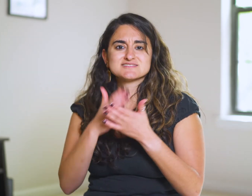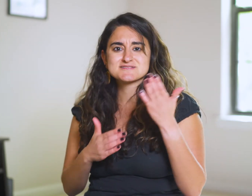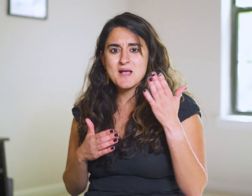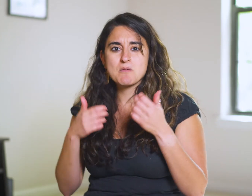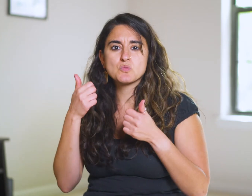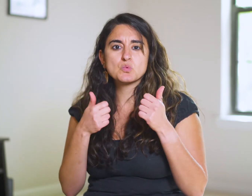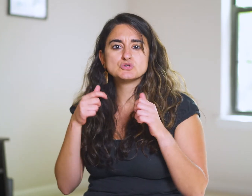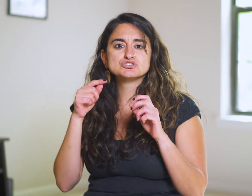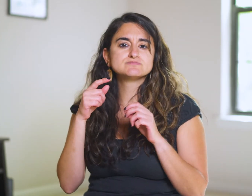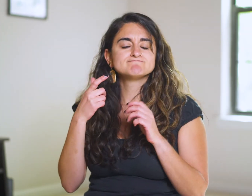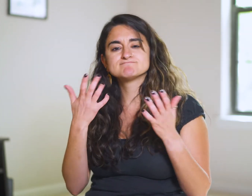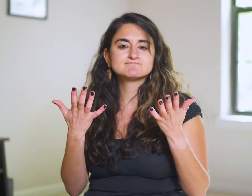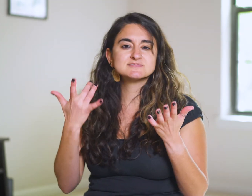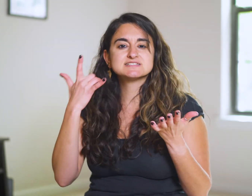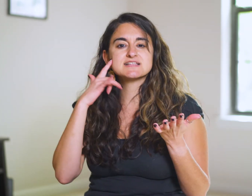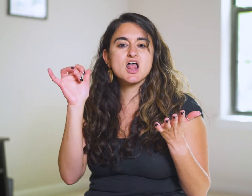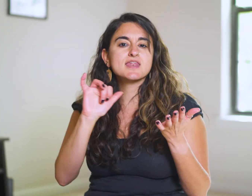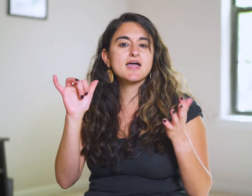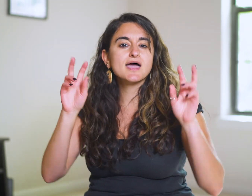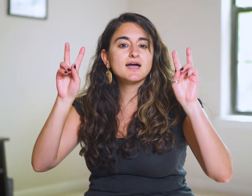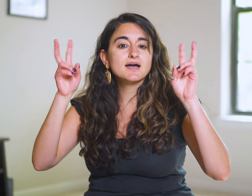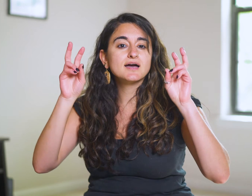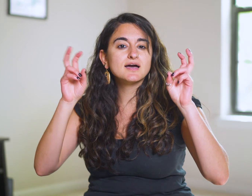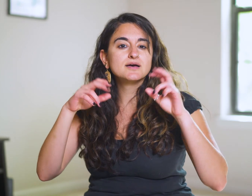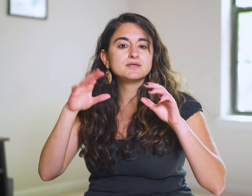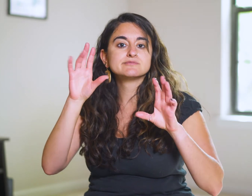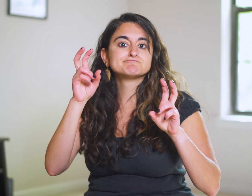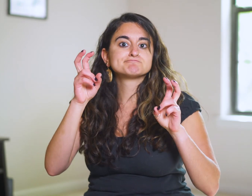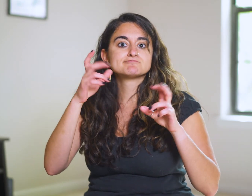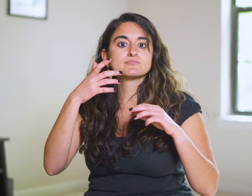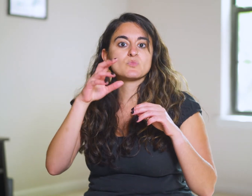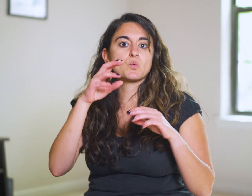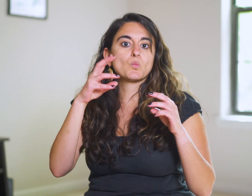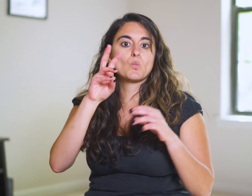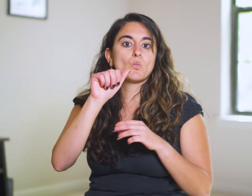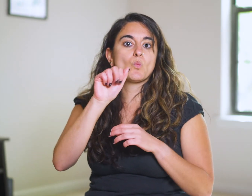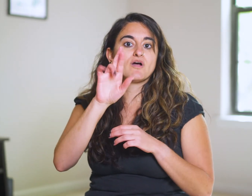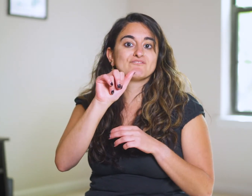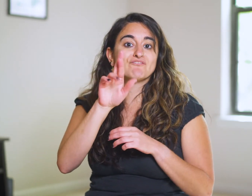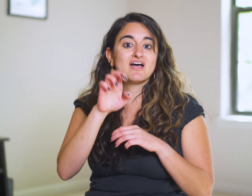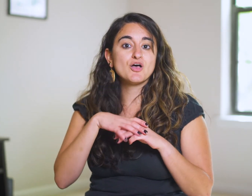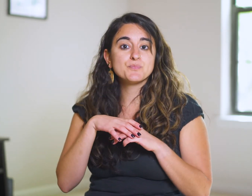some of which sounds like chemical warfare.